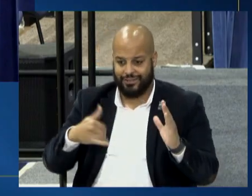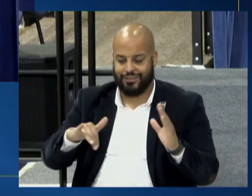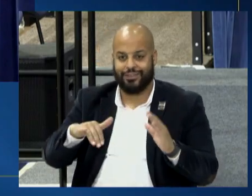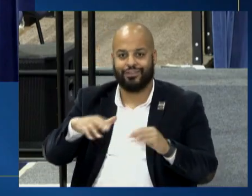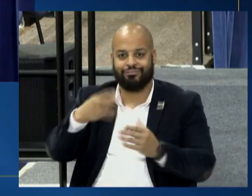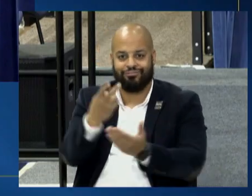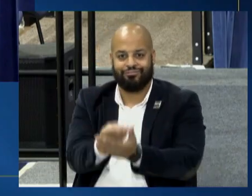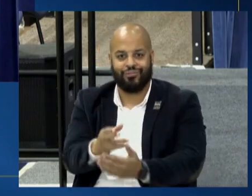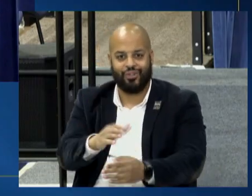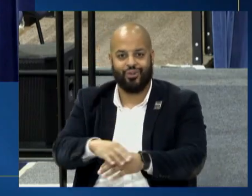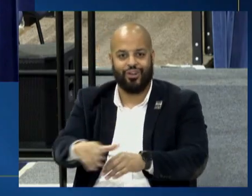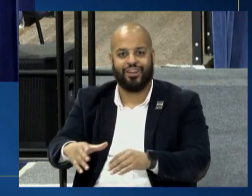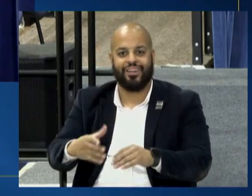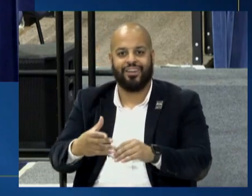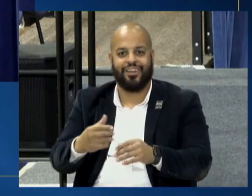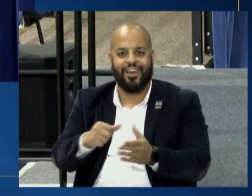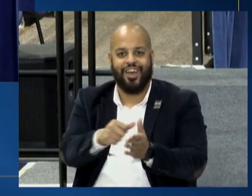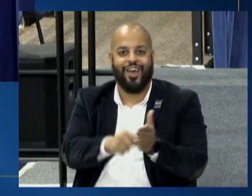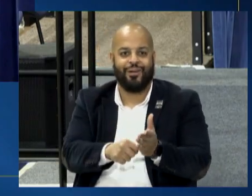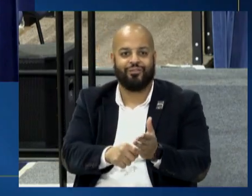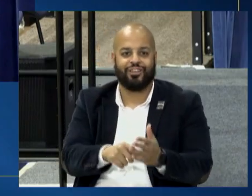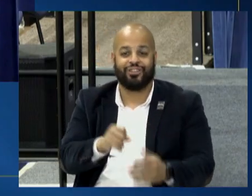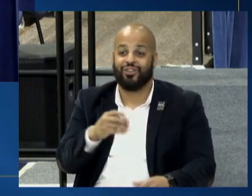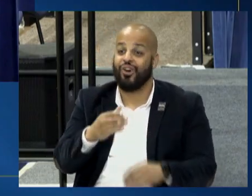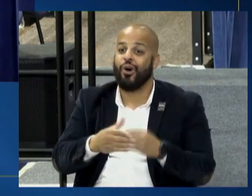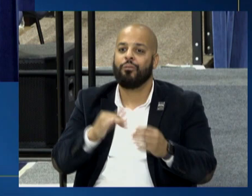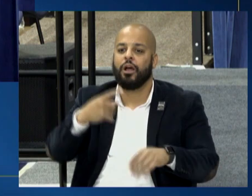we sort of think about this as a one-and-done type initiative,